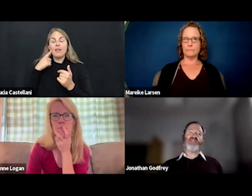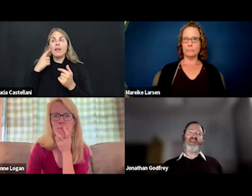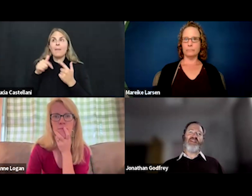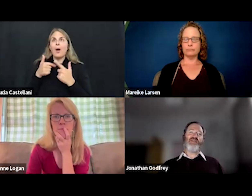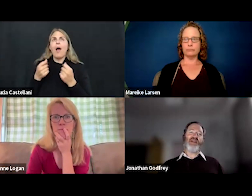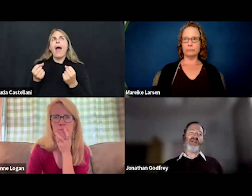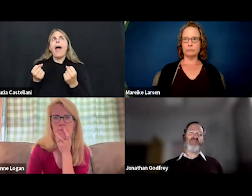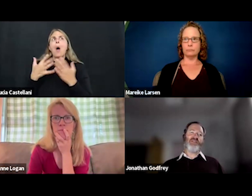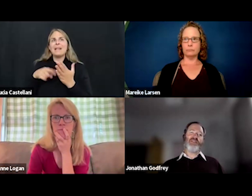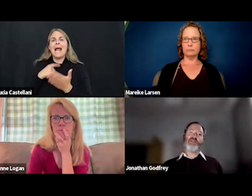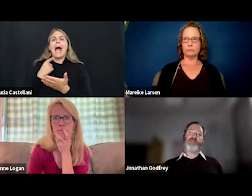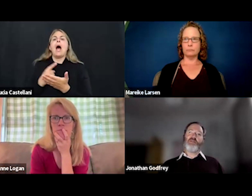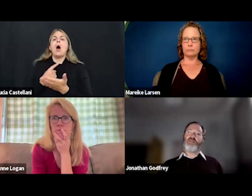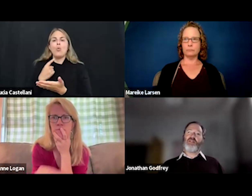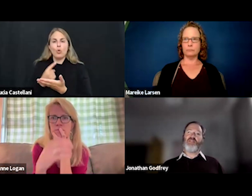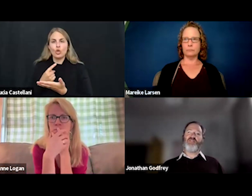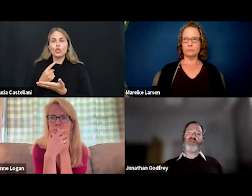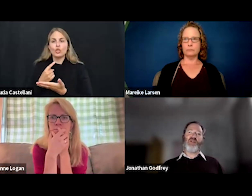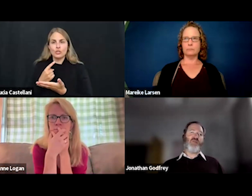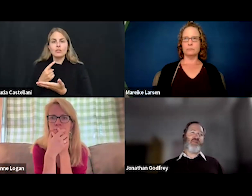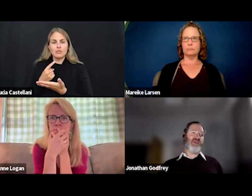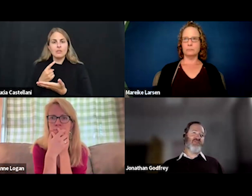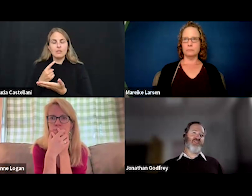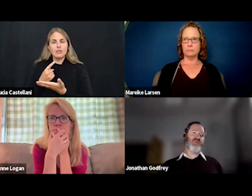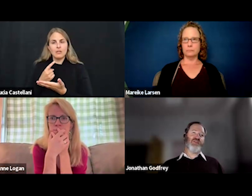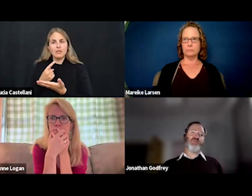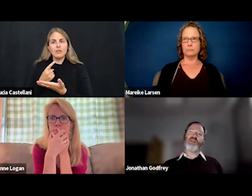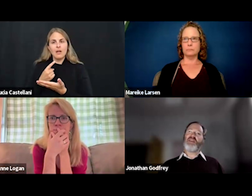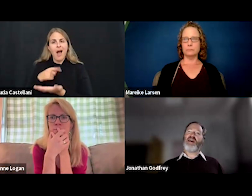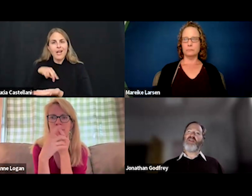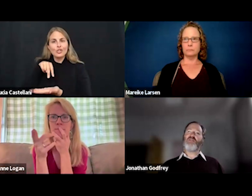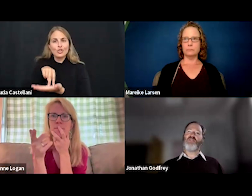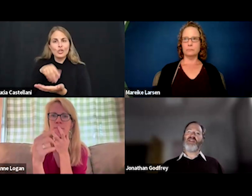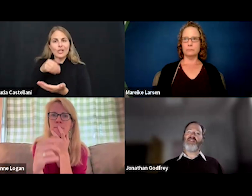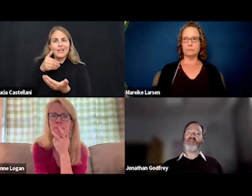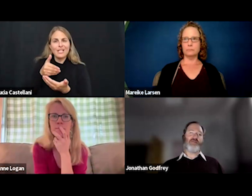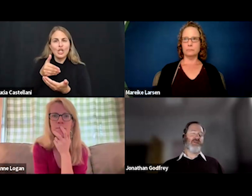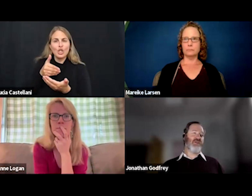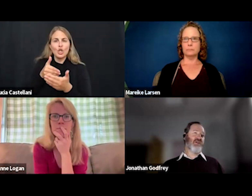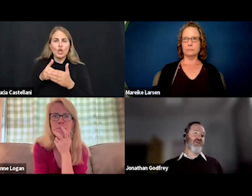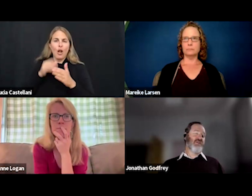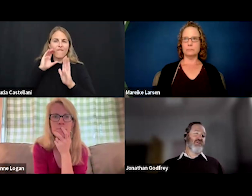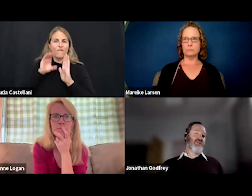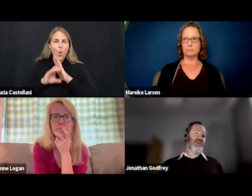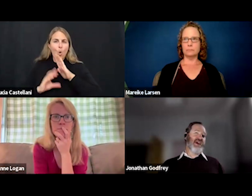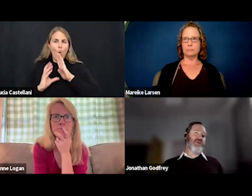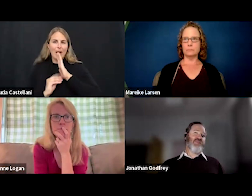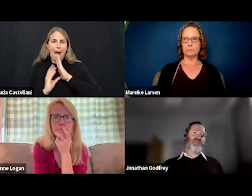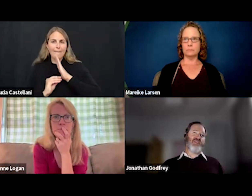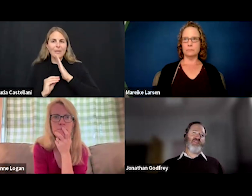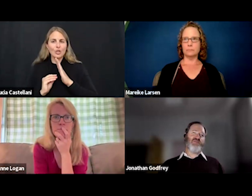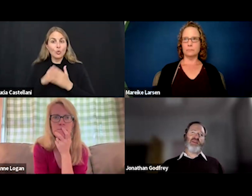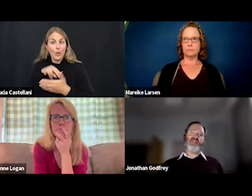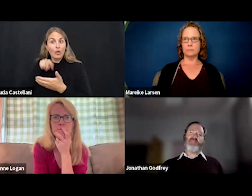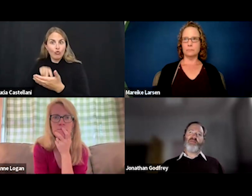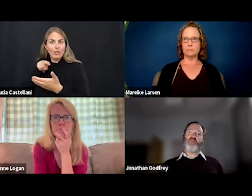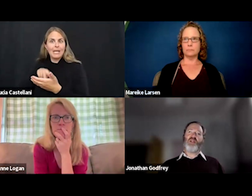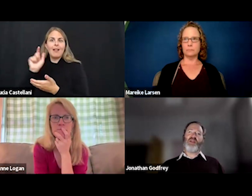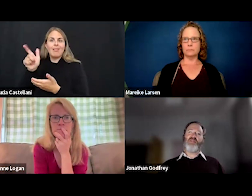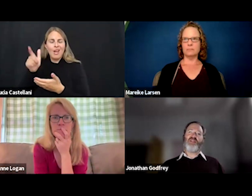standing around next to photocopiers so that we could read the articles later, the hours that I spent pulling